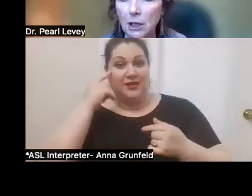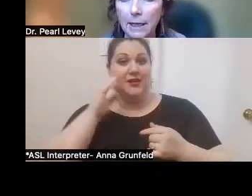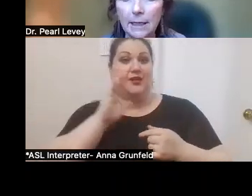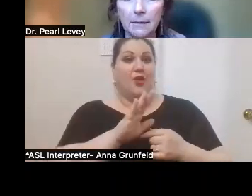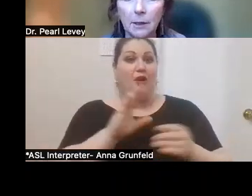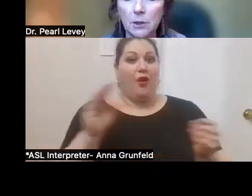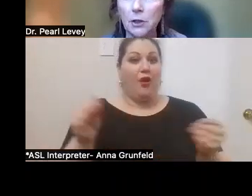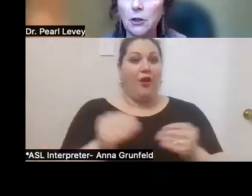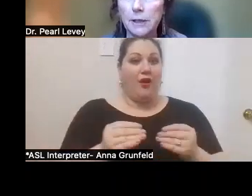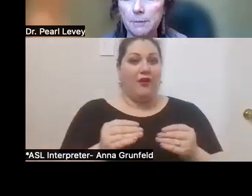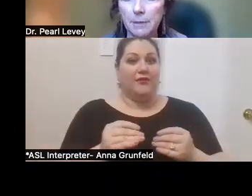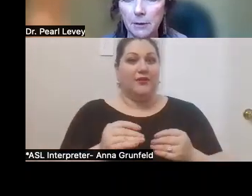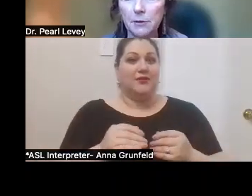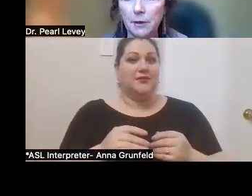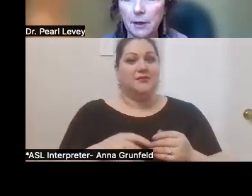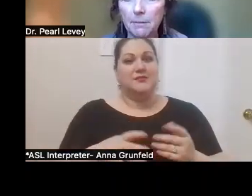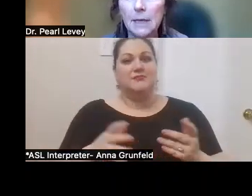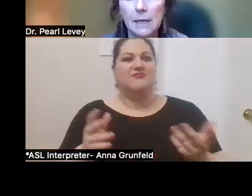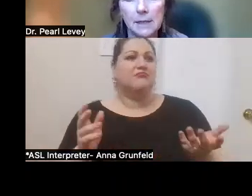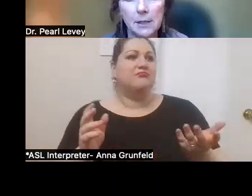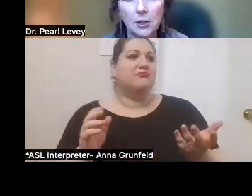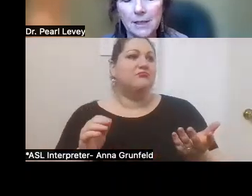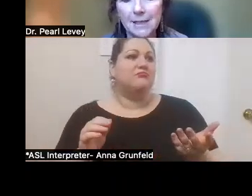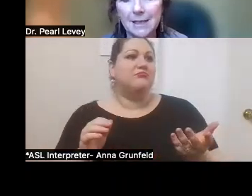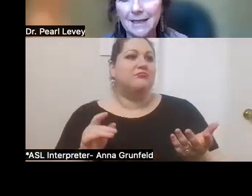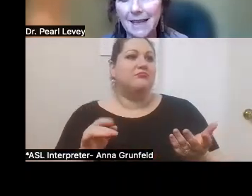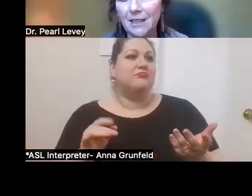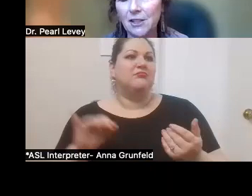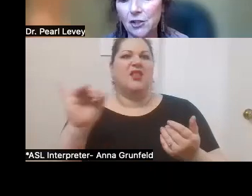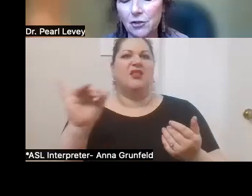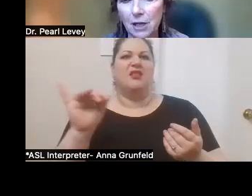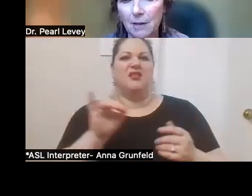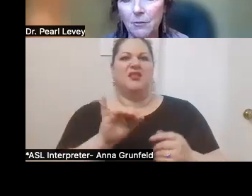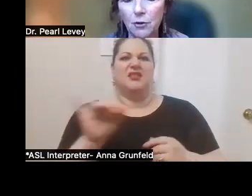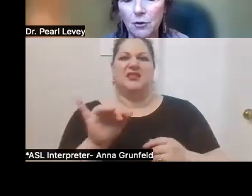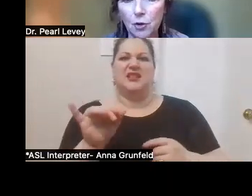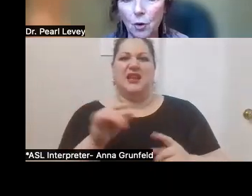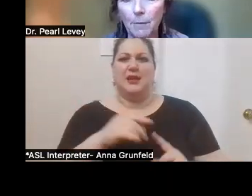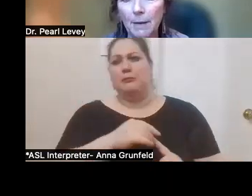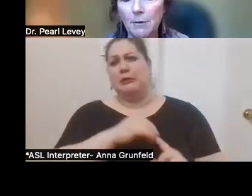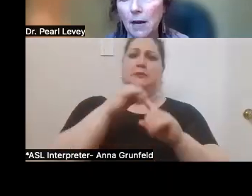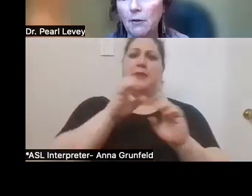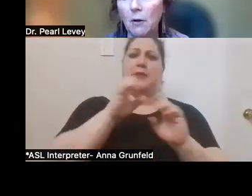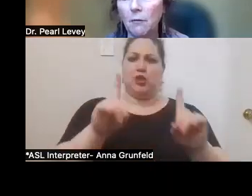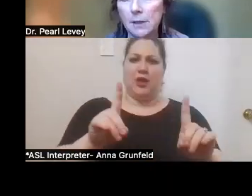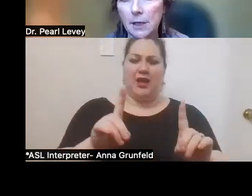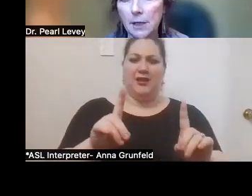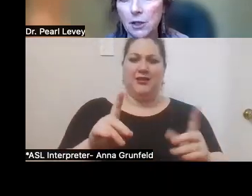special ed and that was not a good experience for them. So just getting the student to come through the door and be able to have a conversation